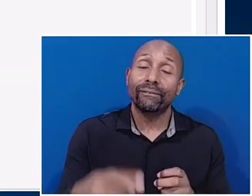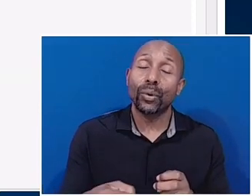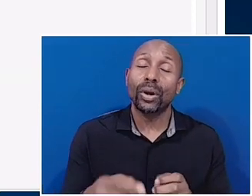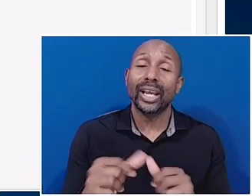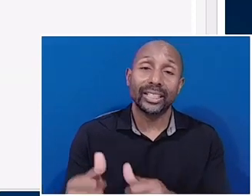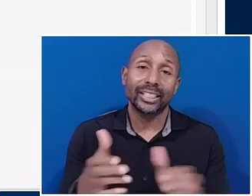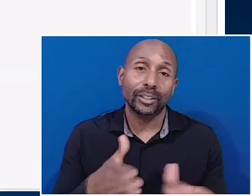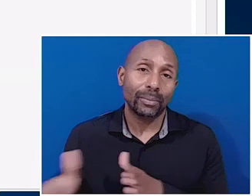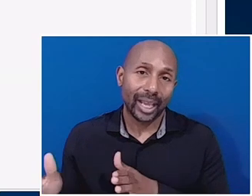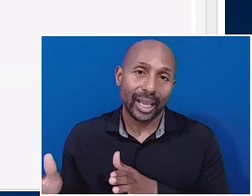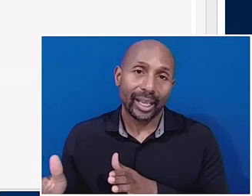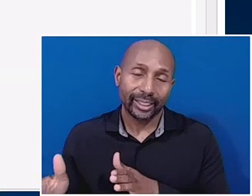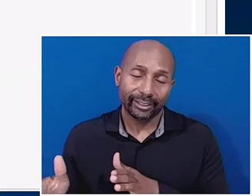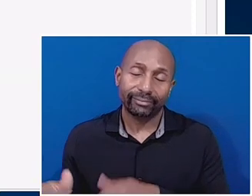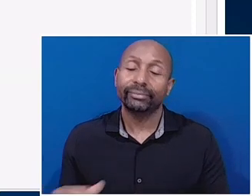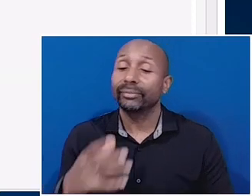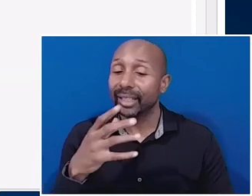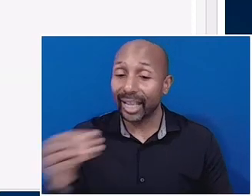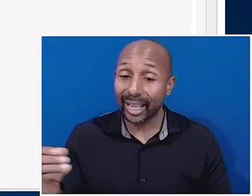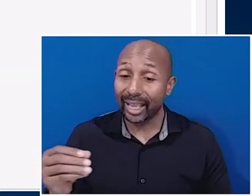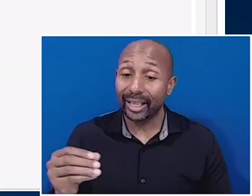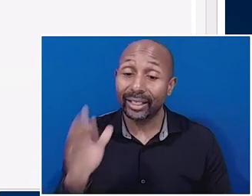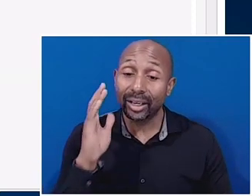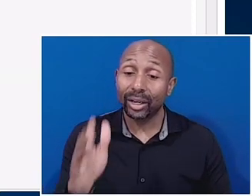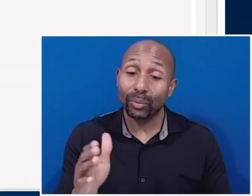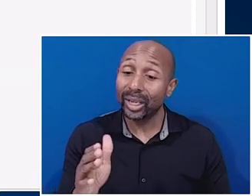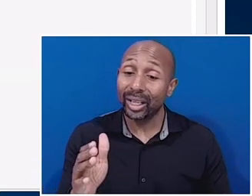unnecessarily drive institutions to spend